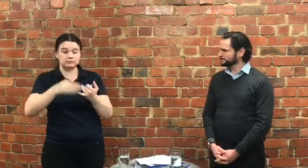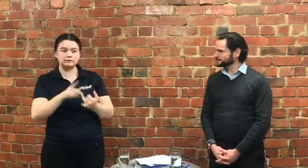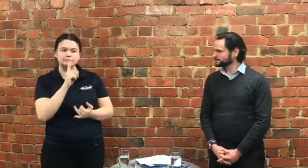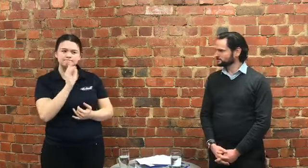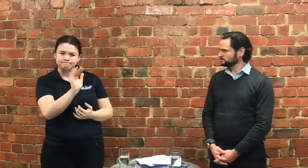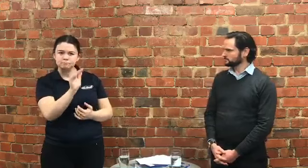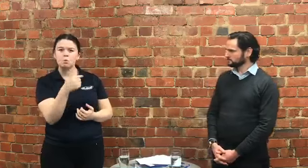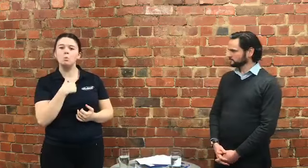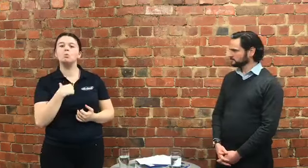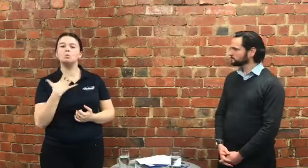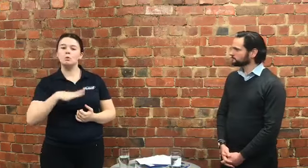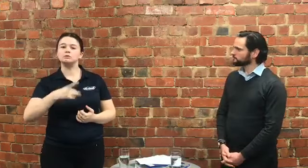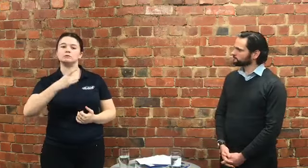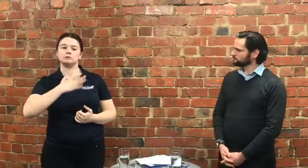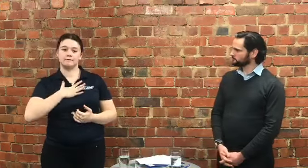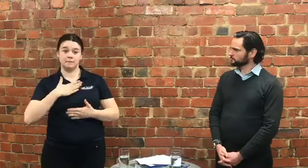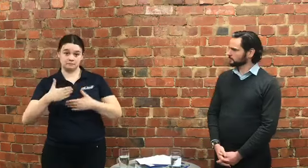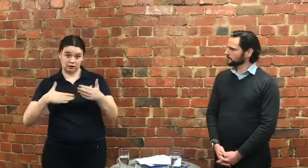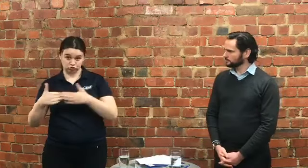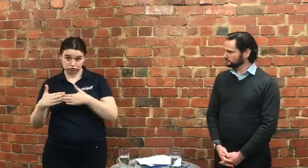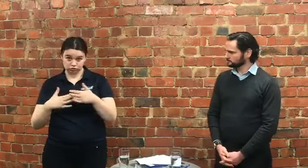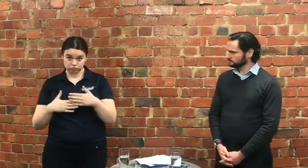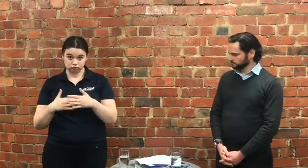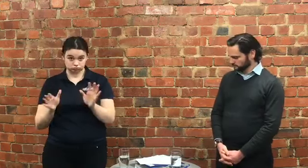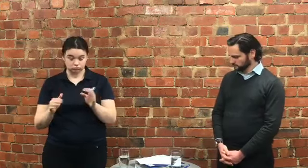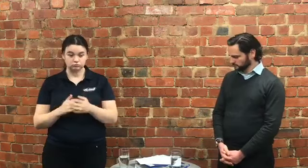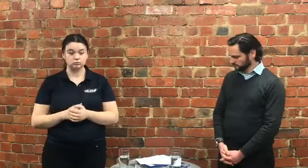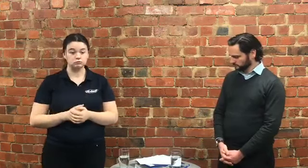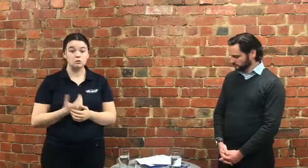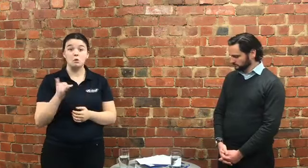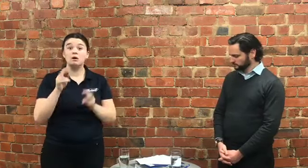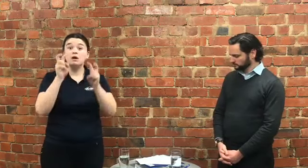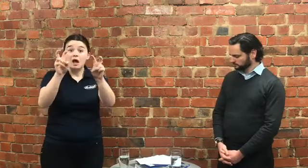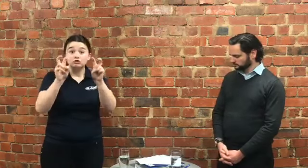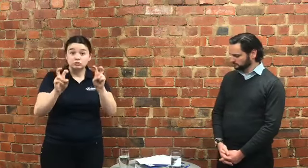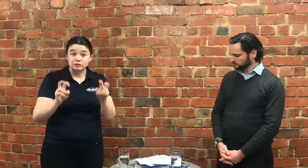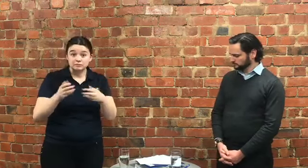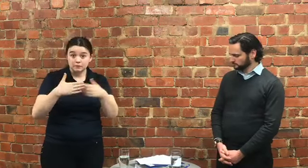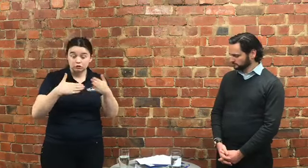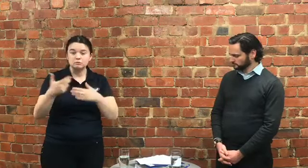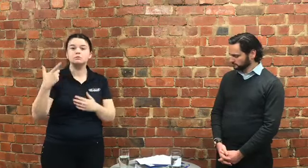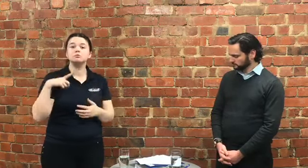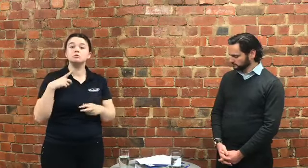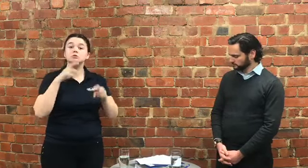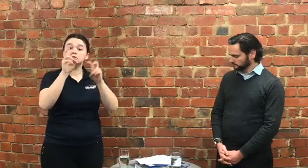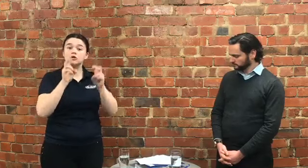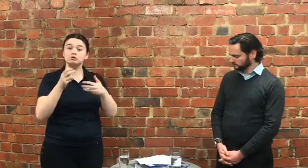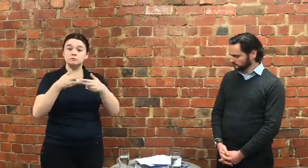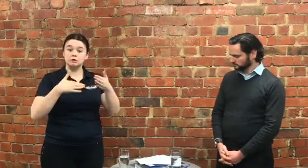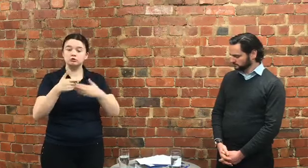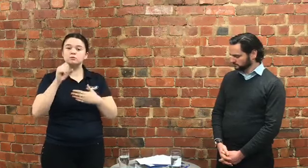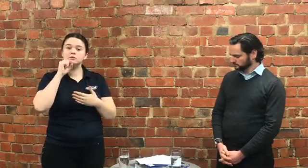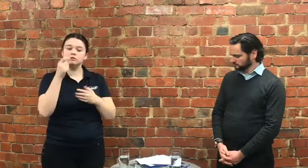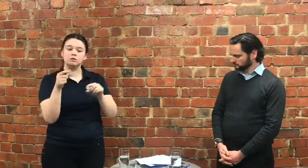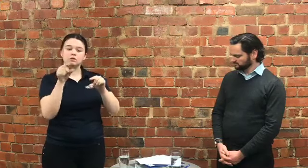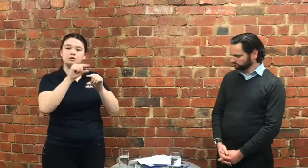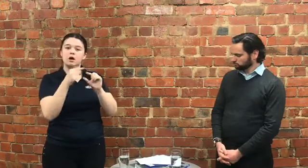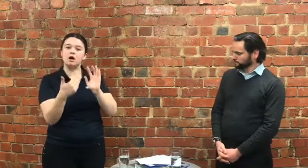at the end of that meeting you need to be able to say whether you want to self-manage or you want to go through the third-party-managed.